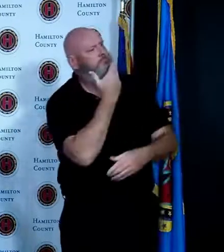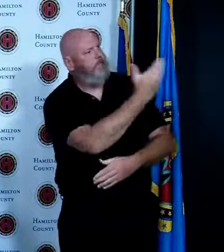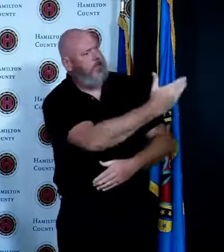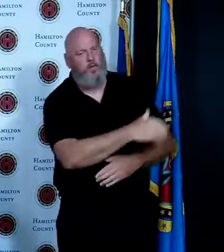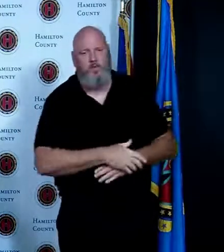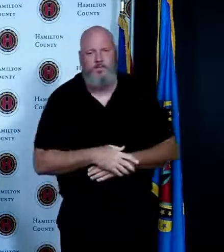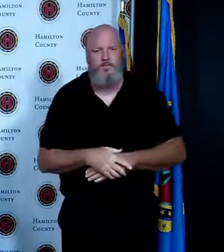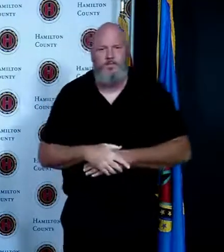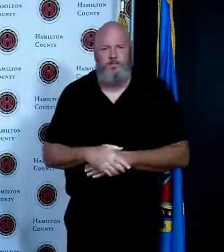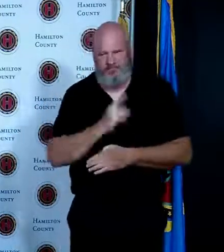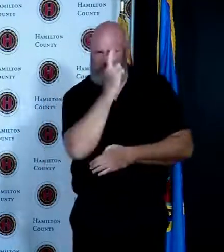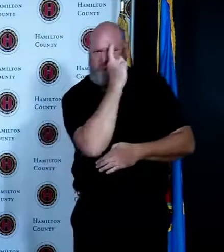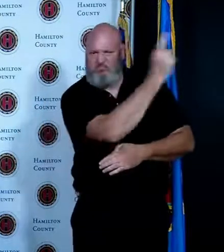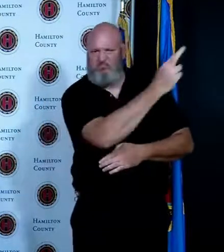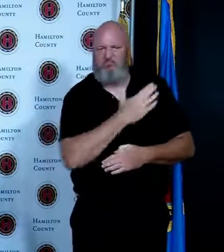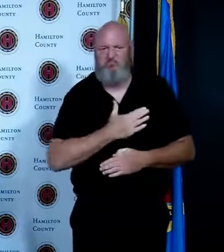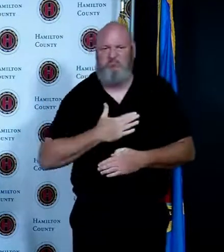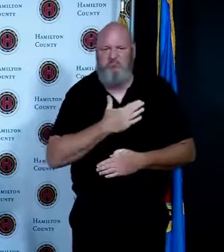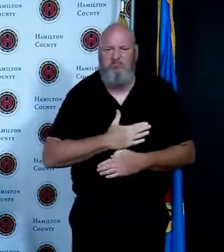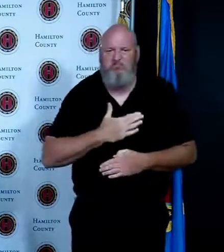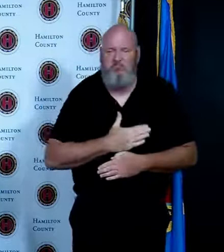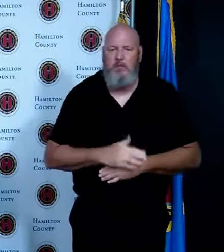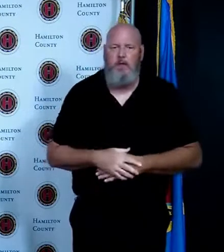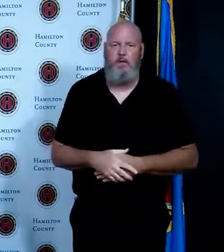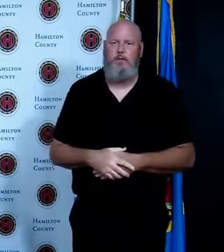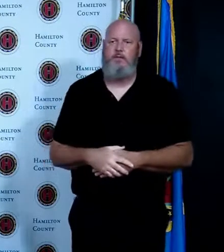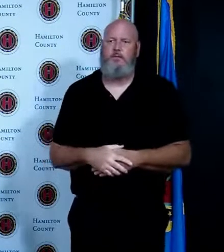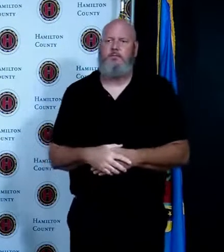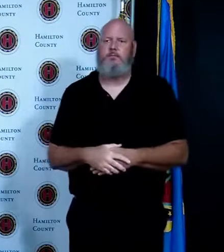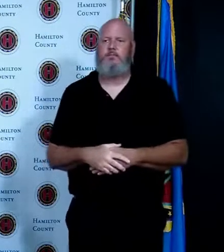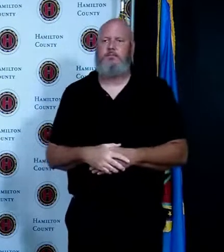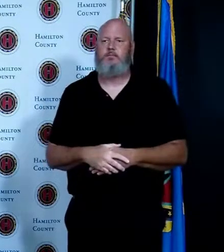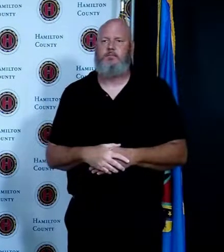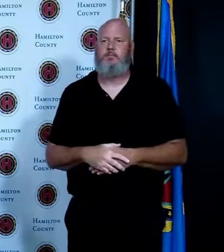businesses so I think this partnership is extremely important as we move